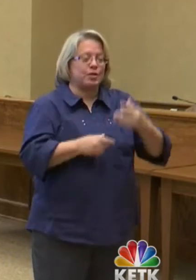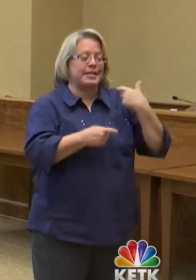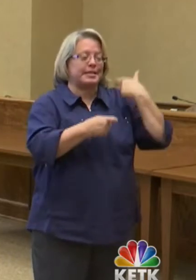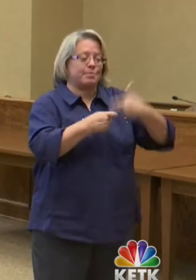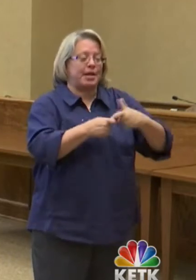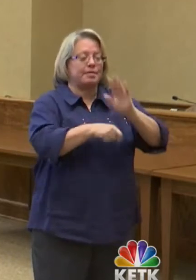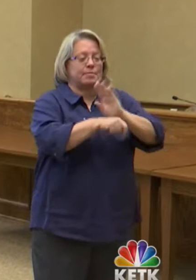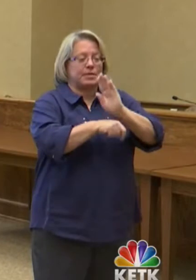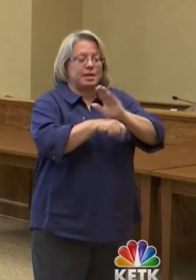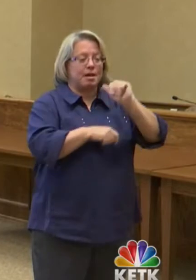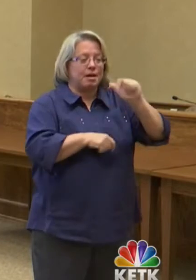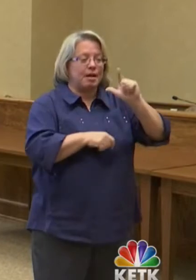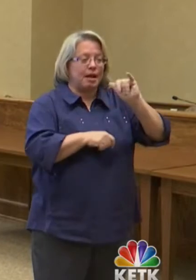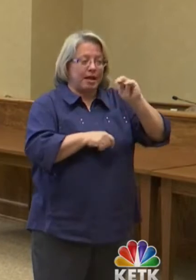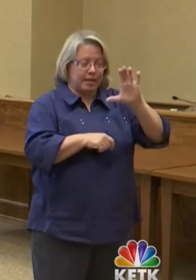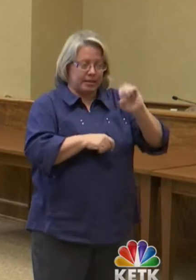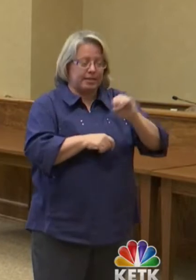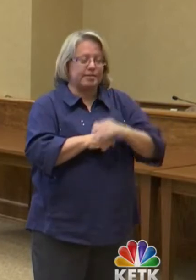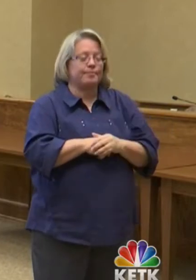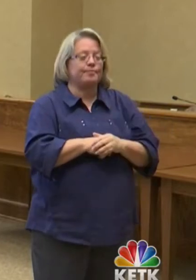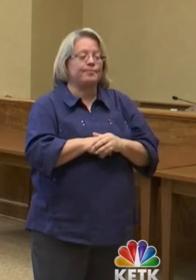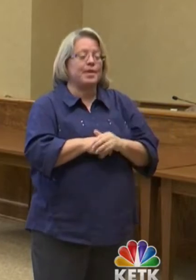PASTOR AT ST. LOUIS BAPTIST CHURCH IN TYLER TEXAS.